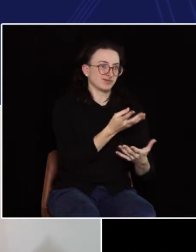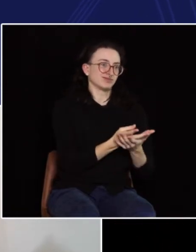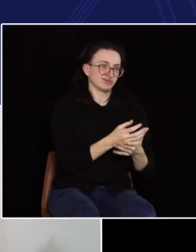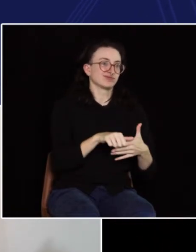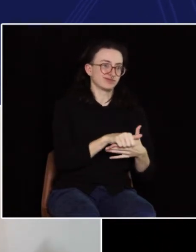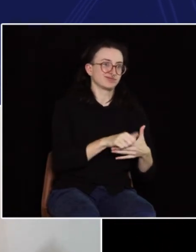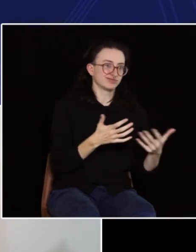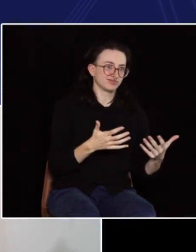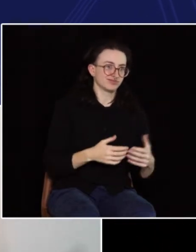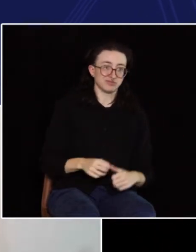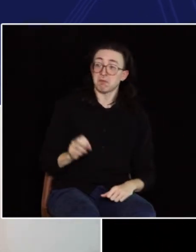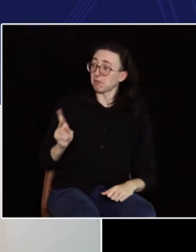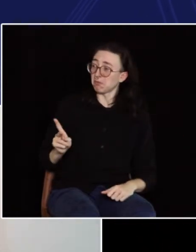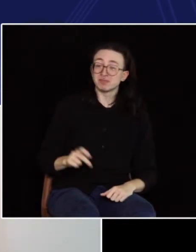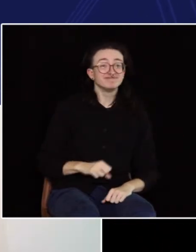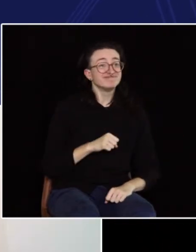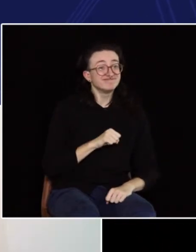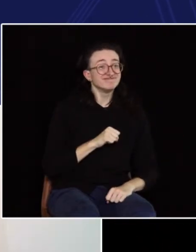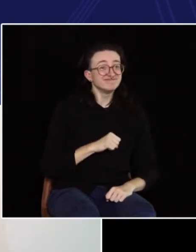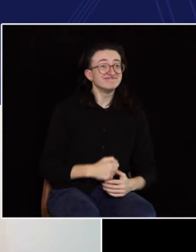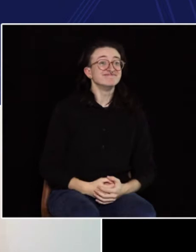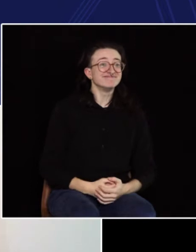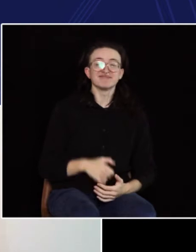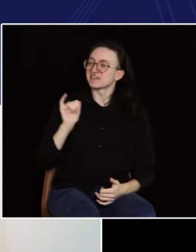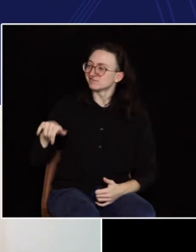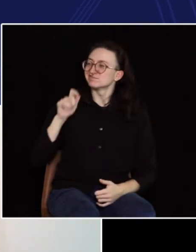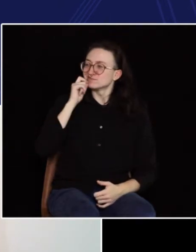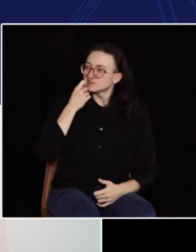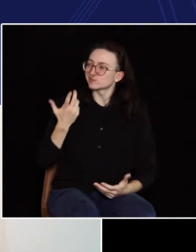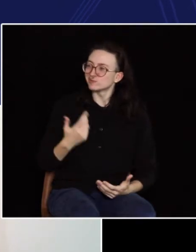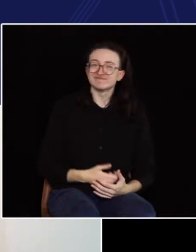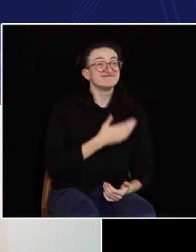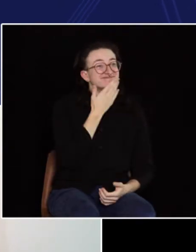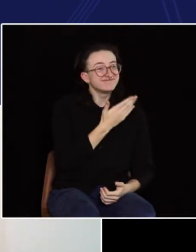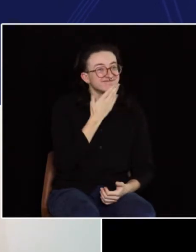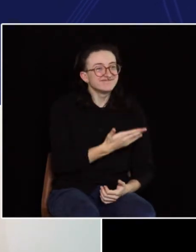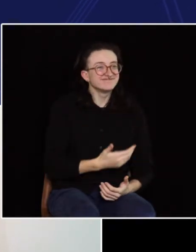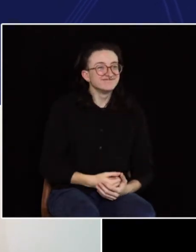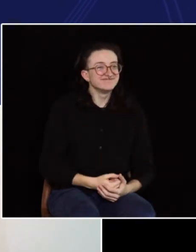[ZAIN:] Okay. [DR. CHIANG:] Mm-hmm. [ZAIN:] Alright. That's cool. [DR. CHIANG:] Thank you.